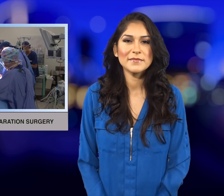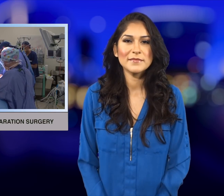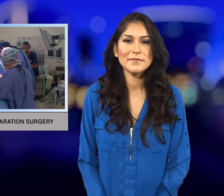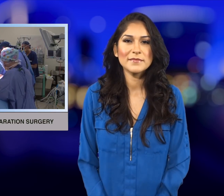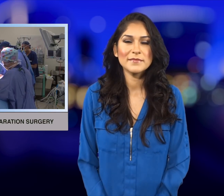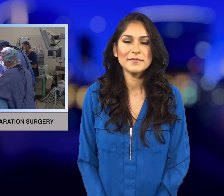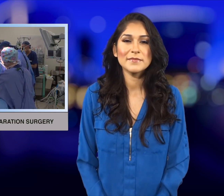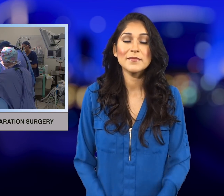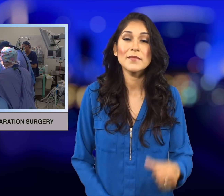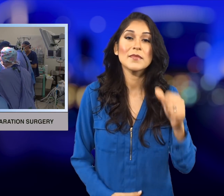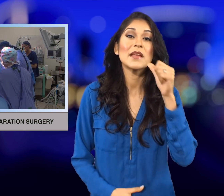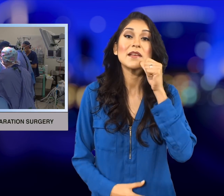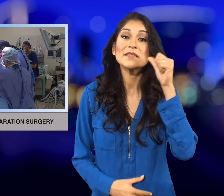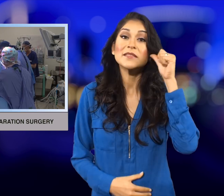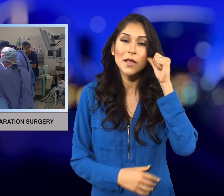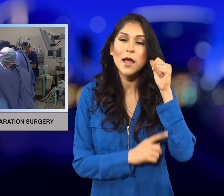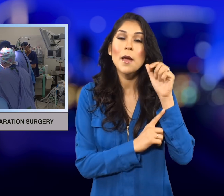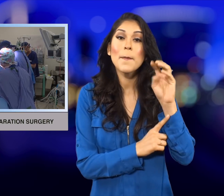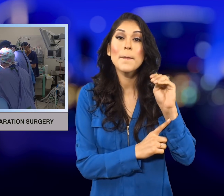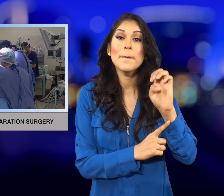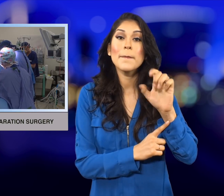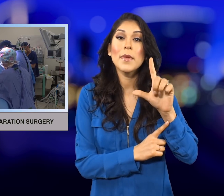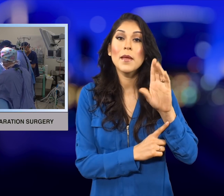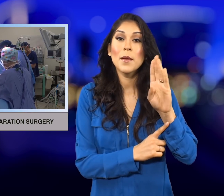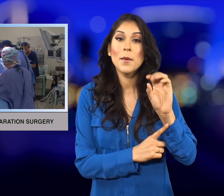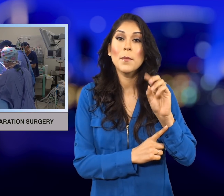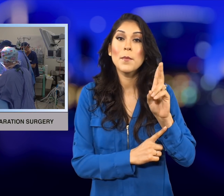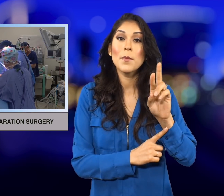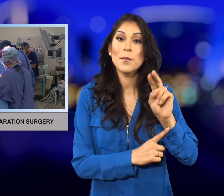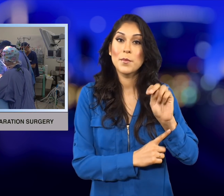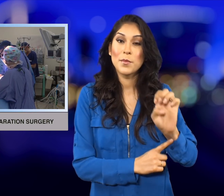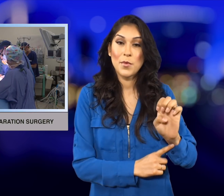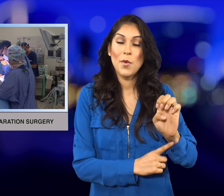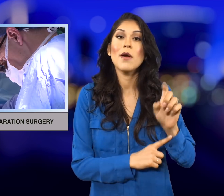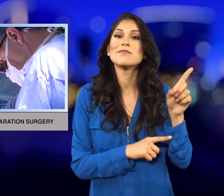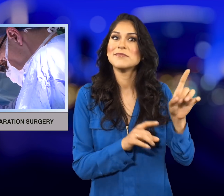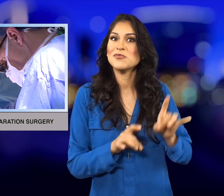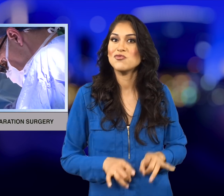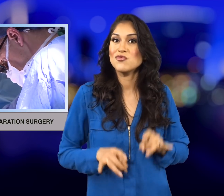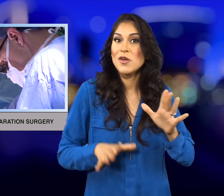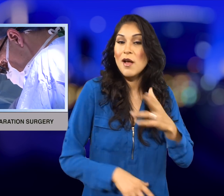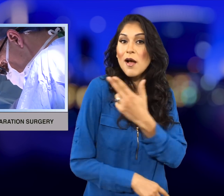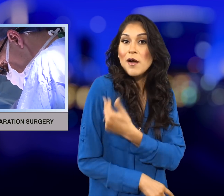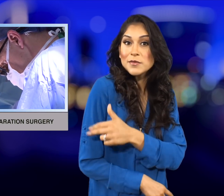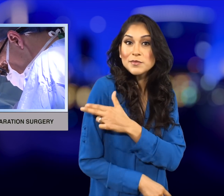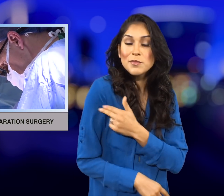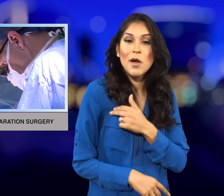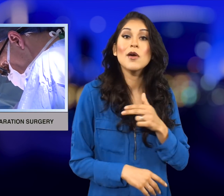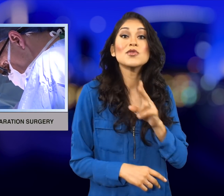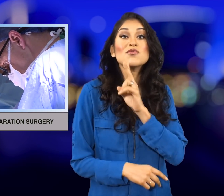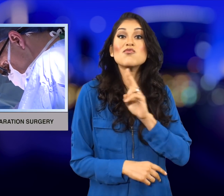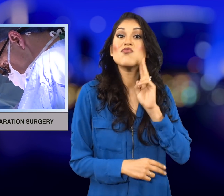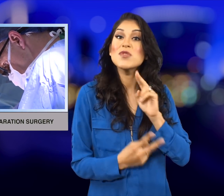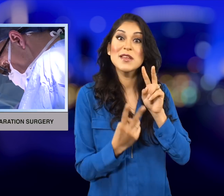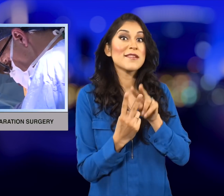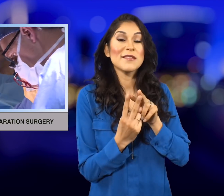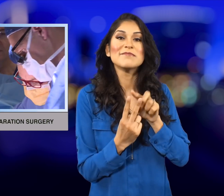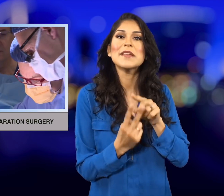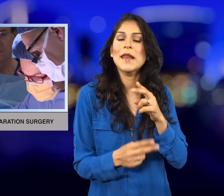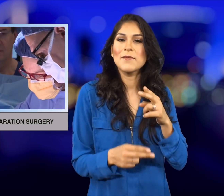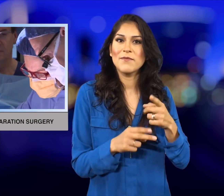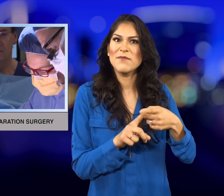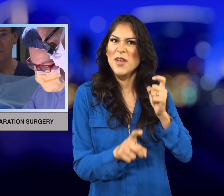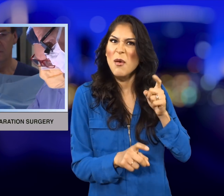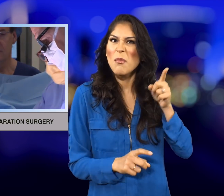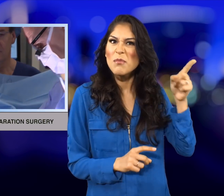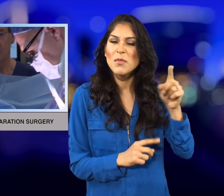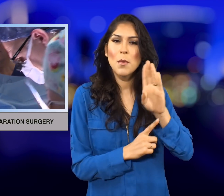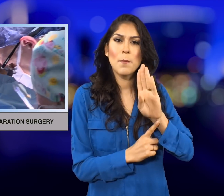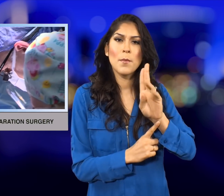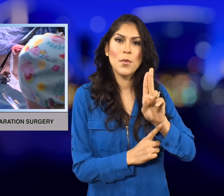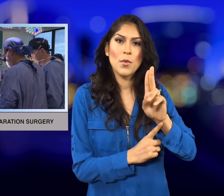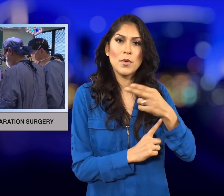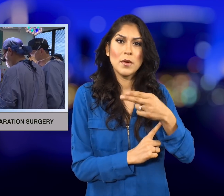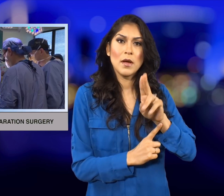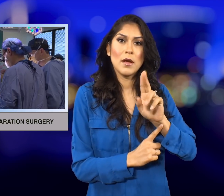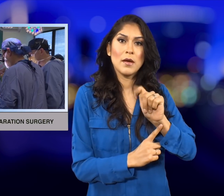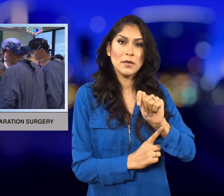Yesterday a hospital in Melbourne Australia successfully